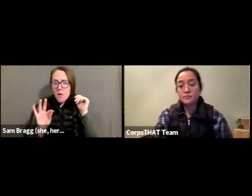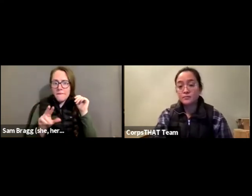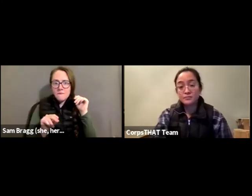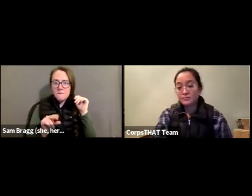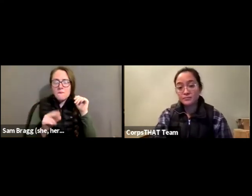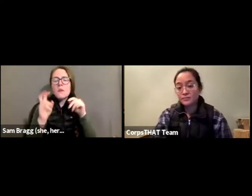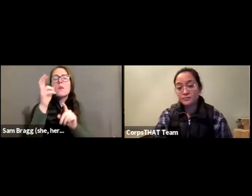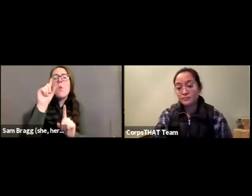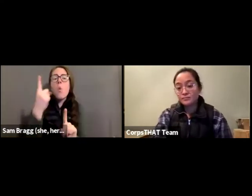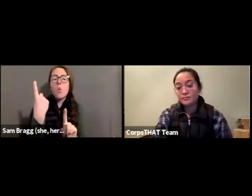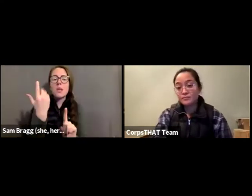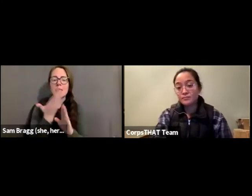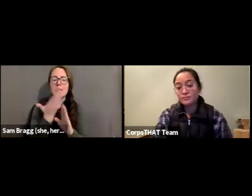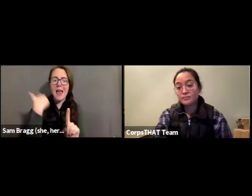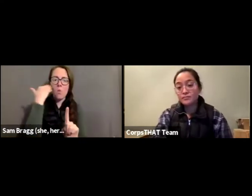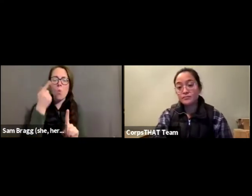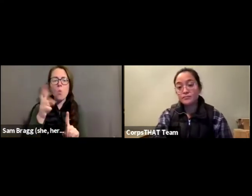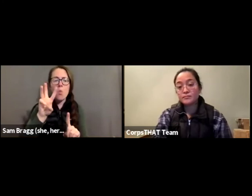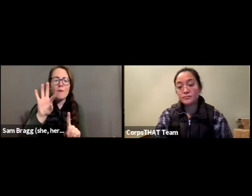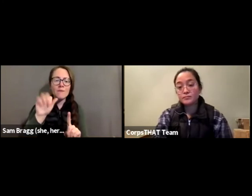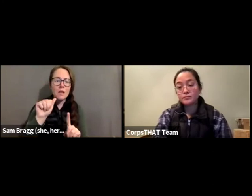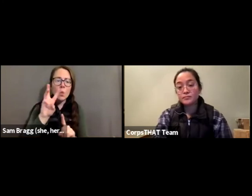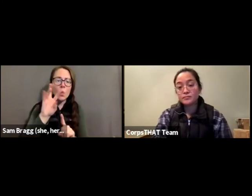not that I’m aware of no um the only thing that i know